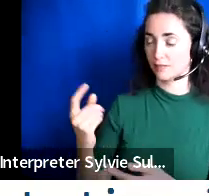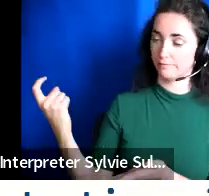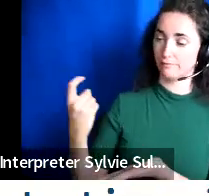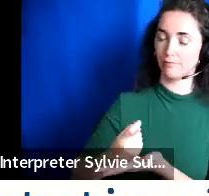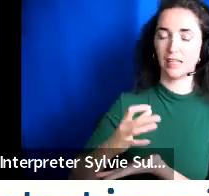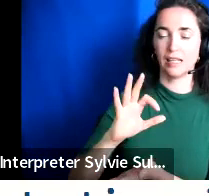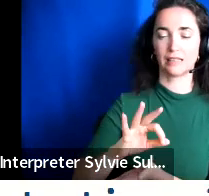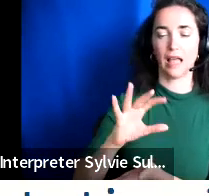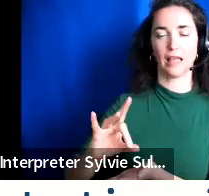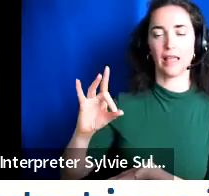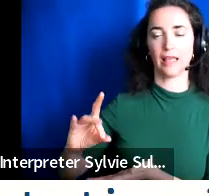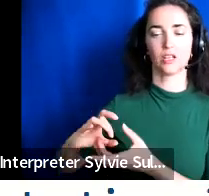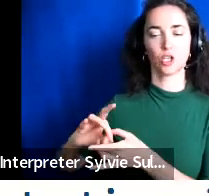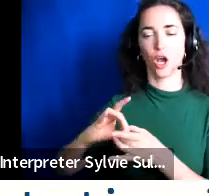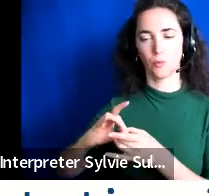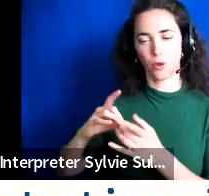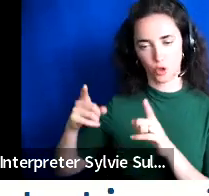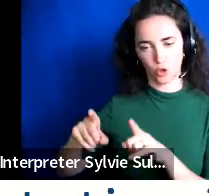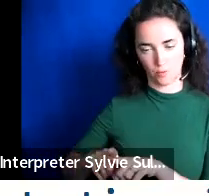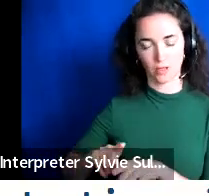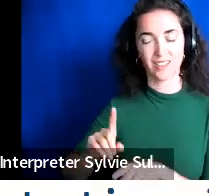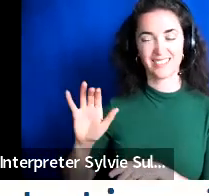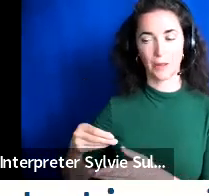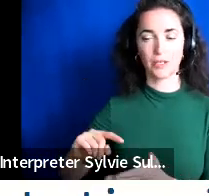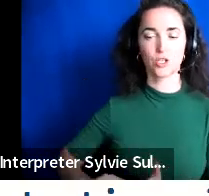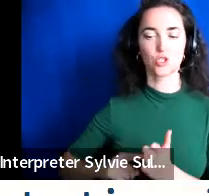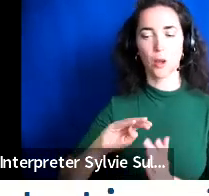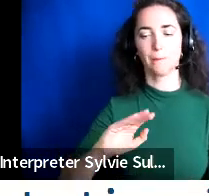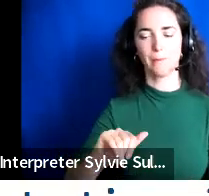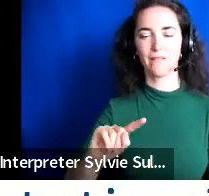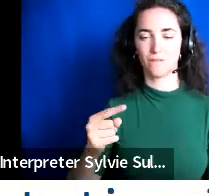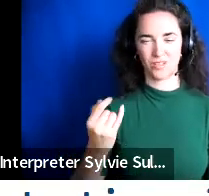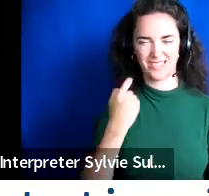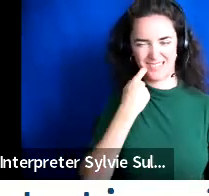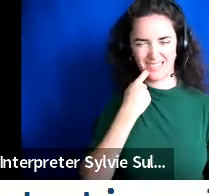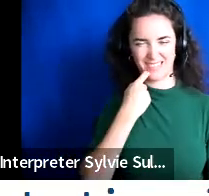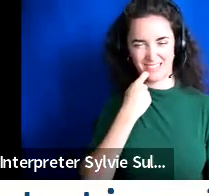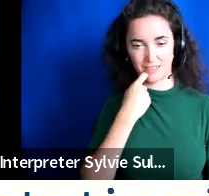Federal grant that went into effect may first of this year to provide additional and ongoing support to the crisis.